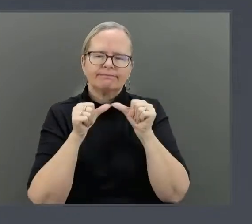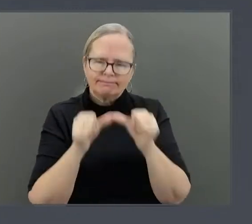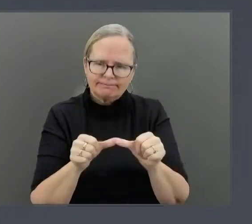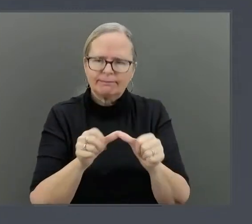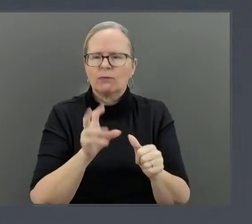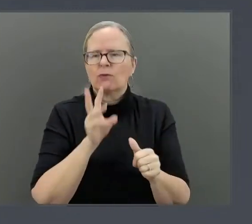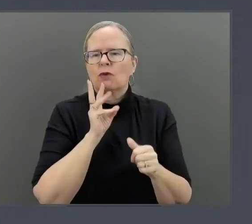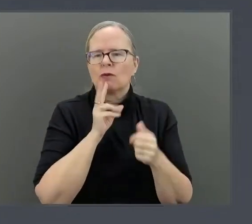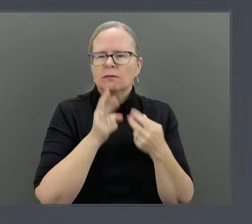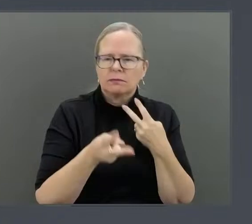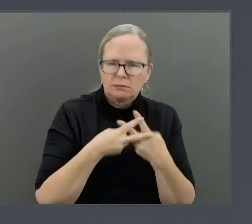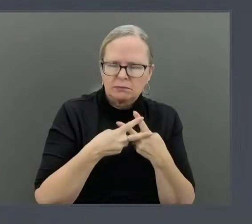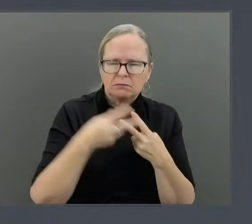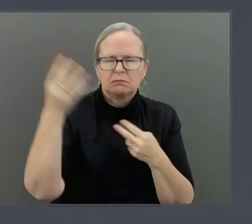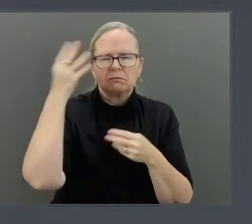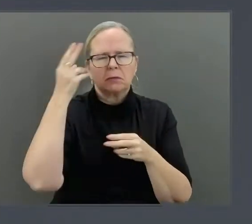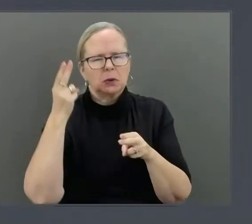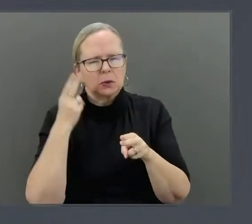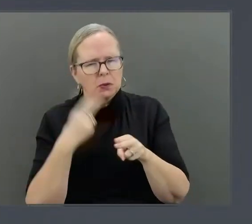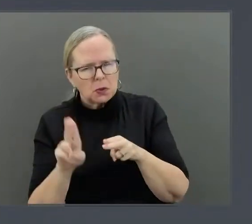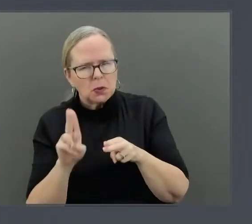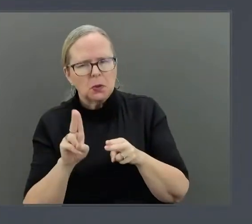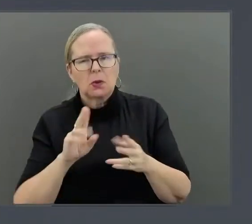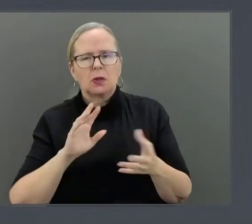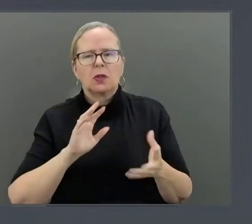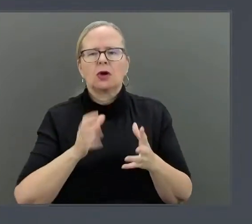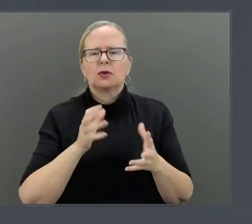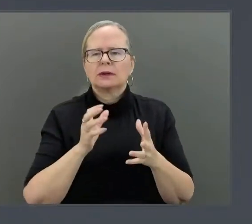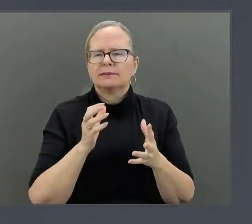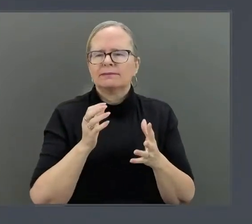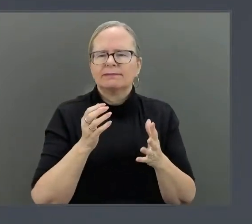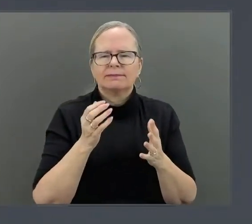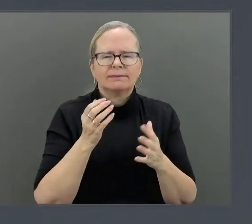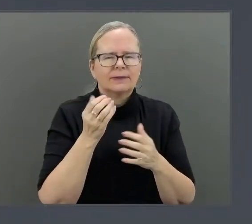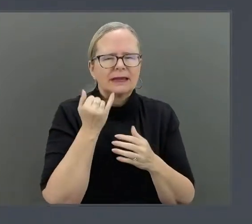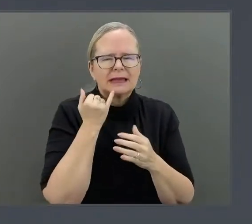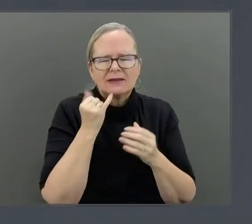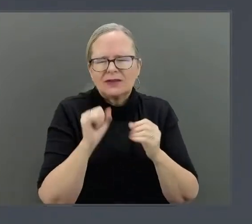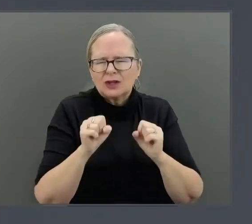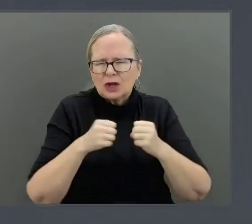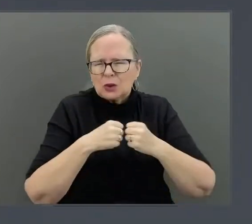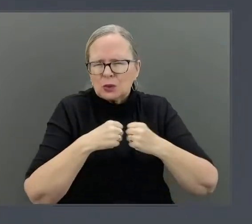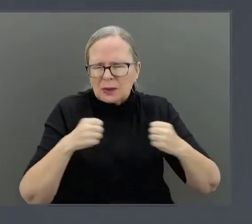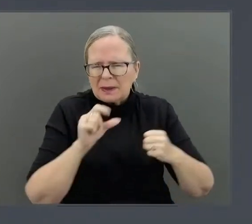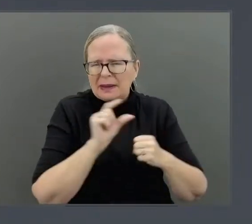or the washing machine and selectively flushing the toilet all of you know what to do and you have